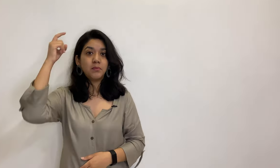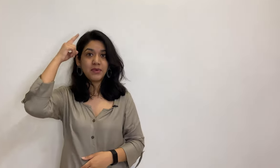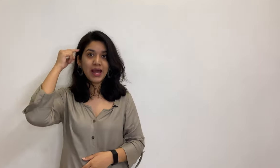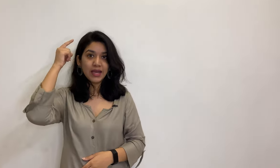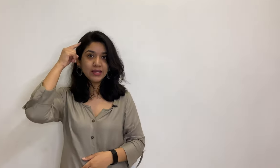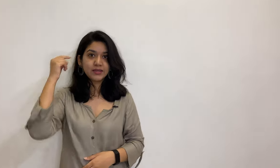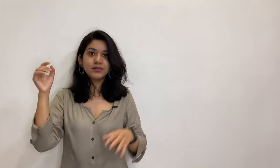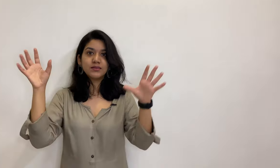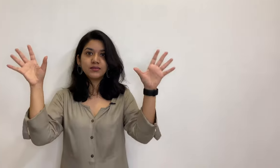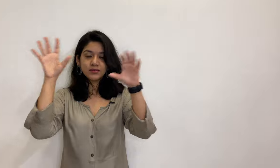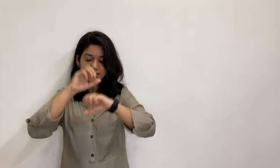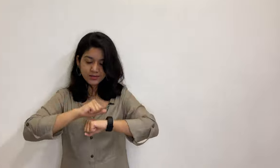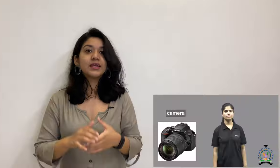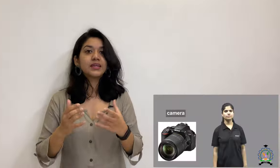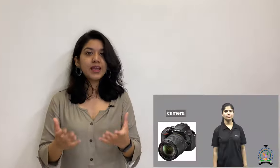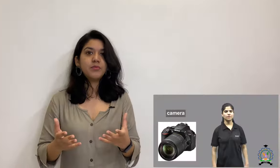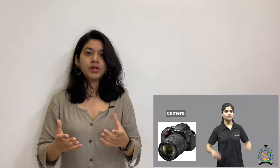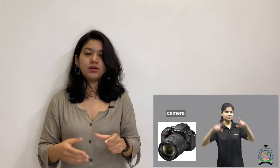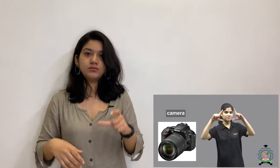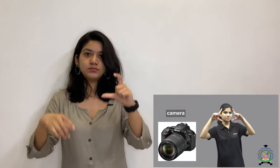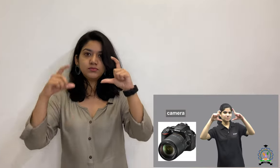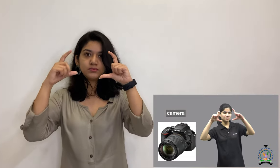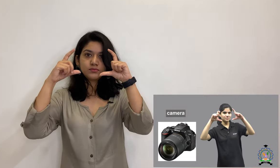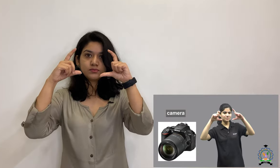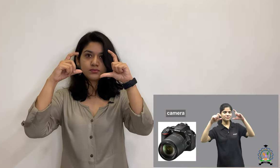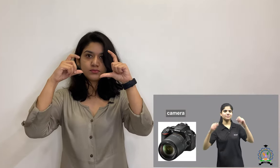Black Camera